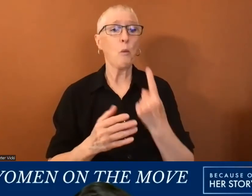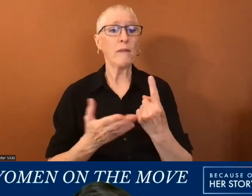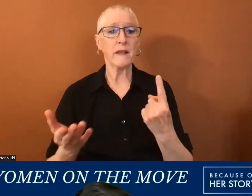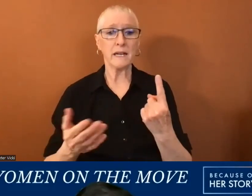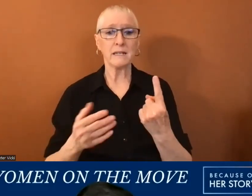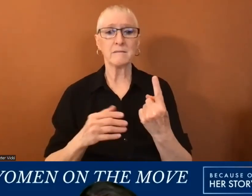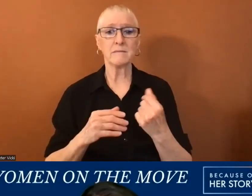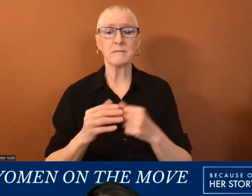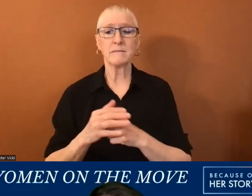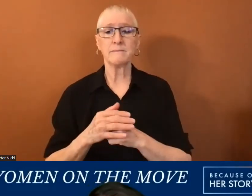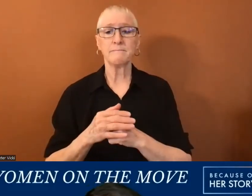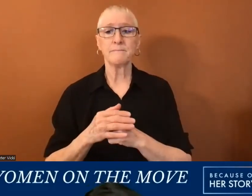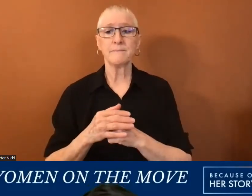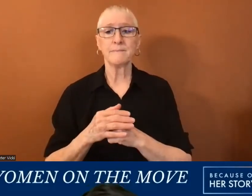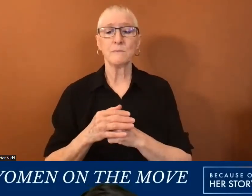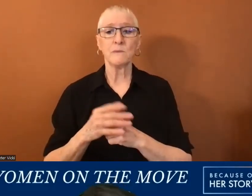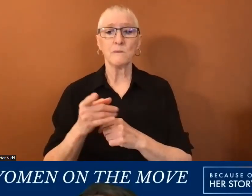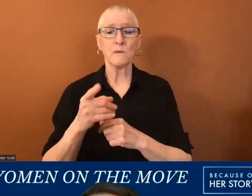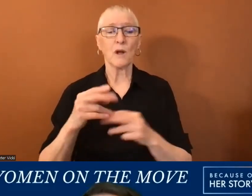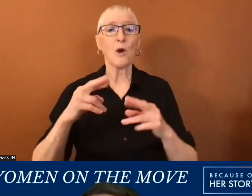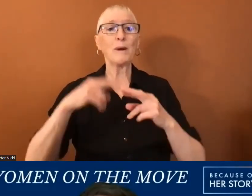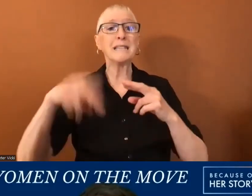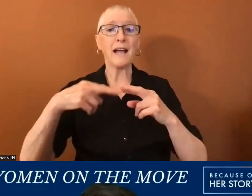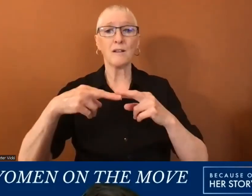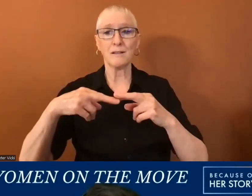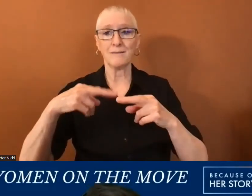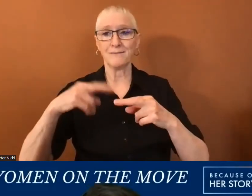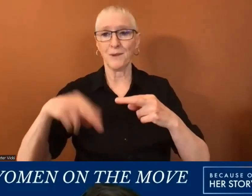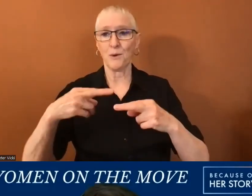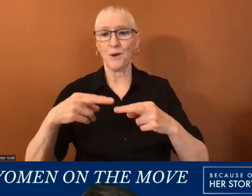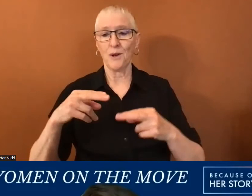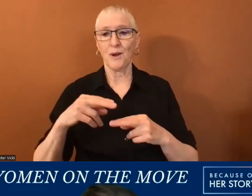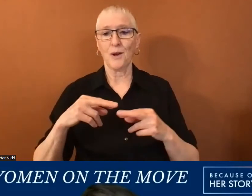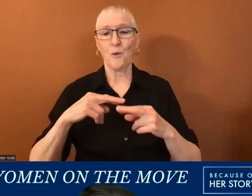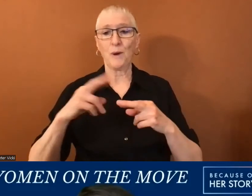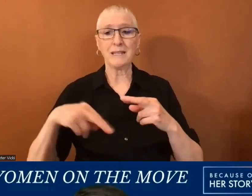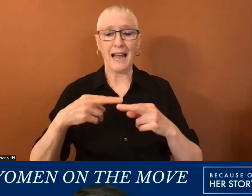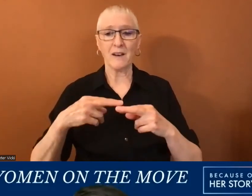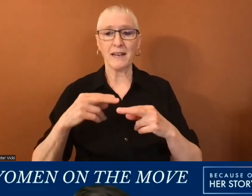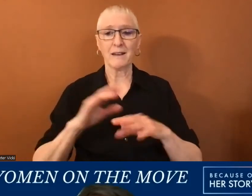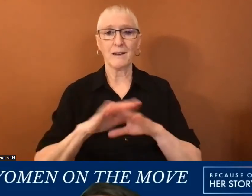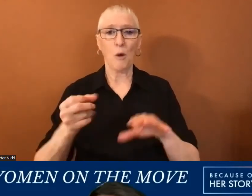that, you know, recycle um, you know, recycling, you know, not throwing your trash, you know, into the